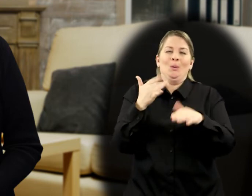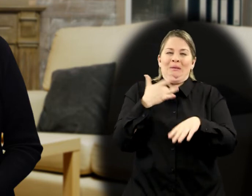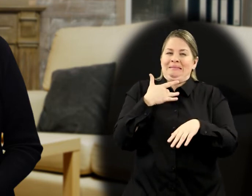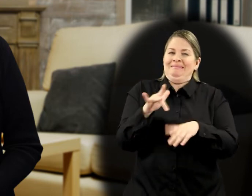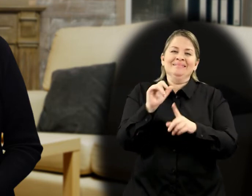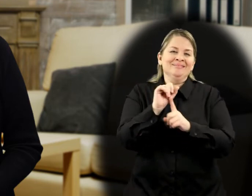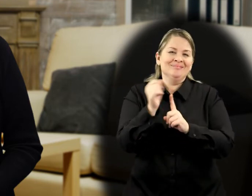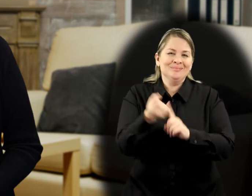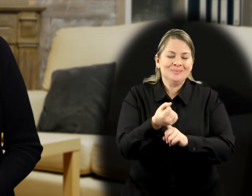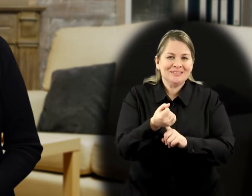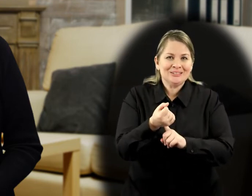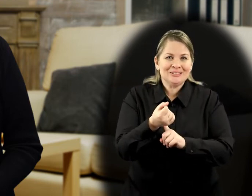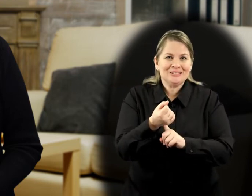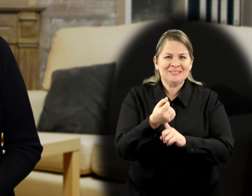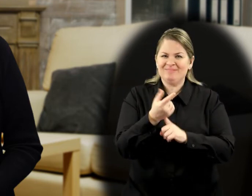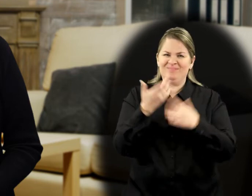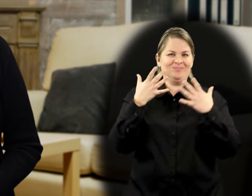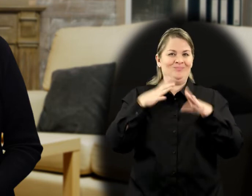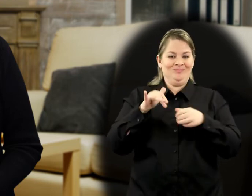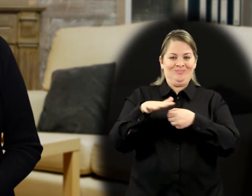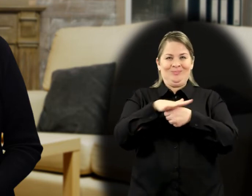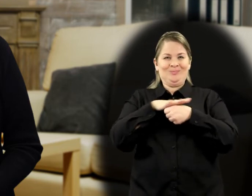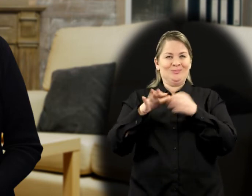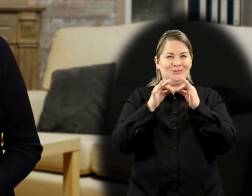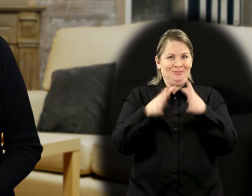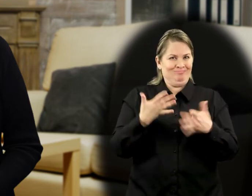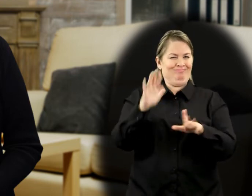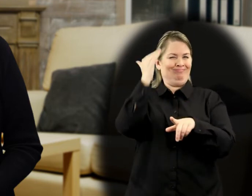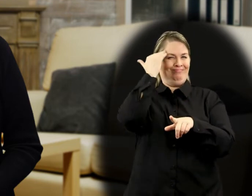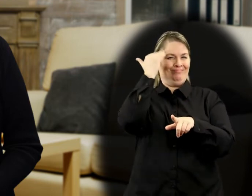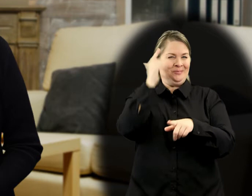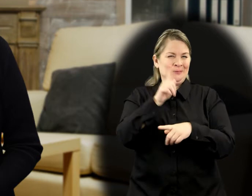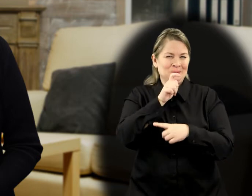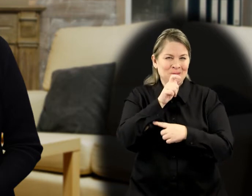navigate a sensitive situation by bringing in a qualified interpreter